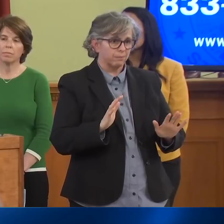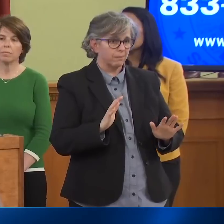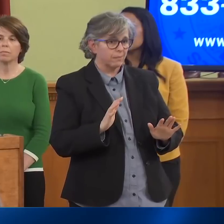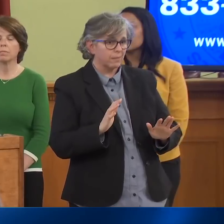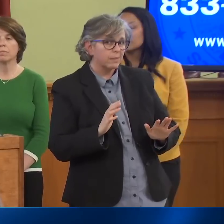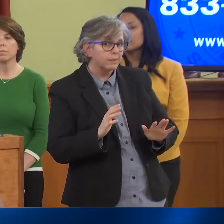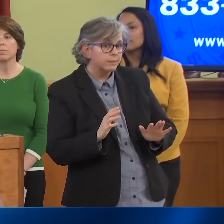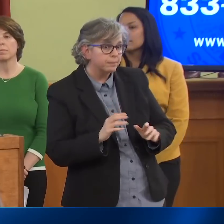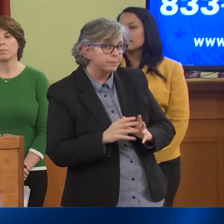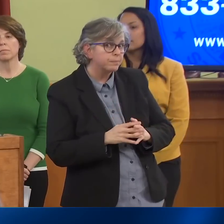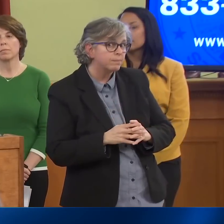FOR TODAY.